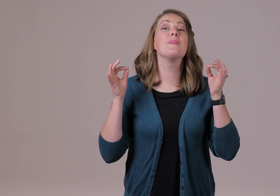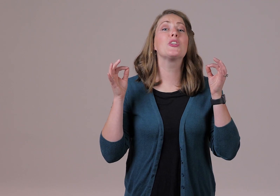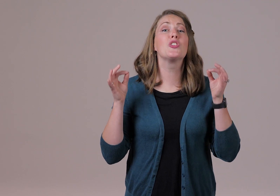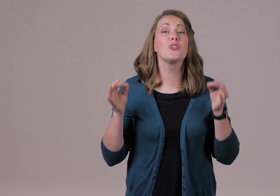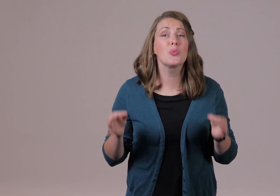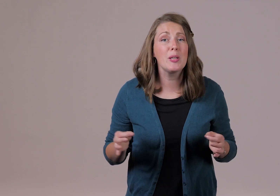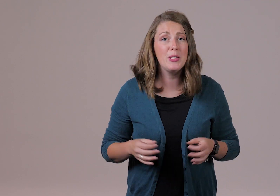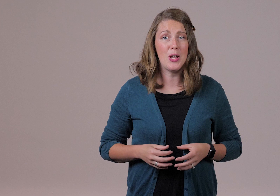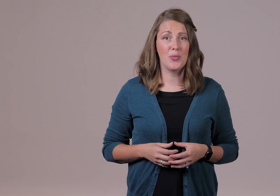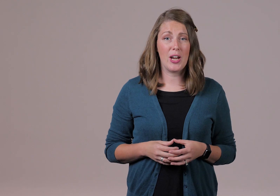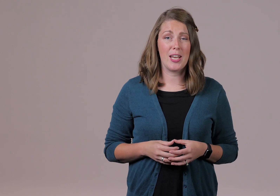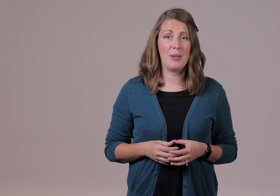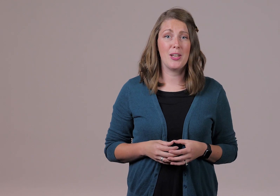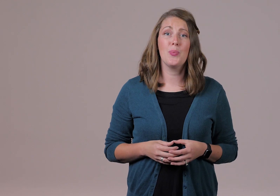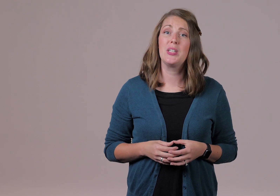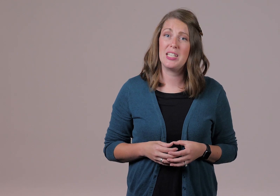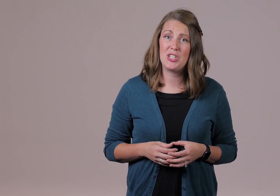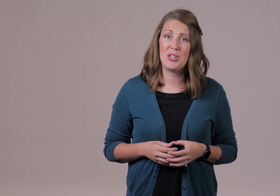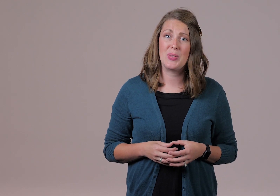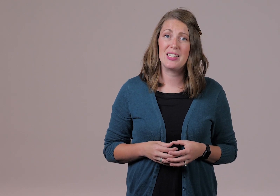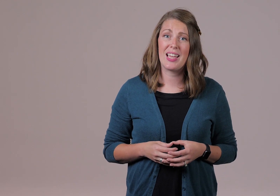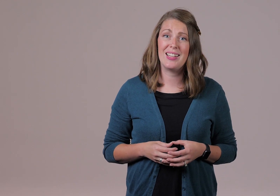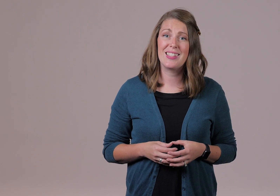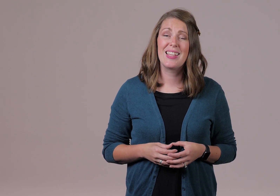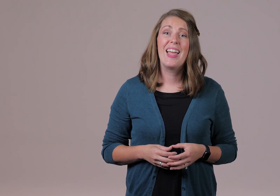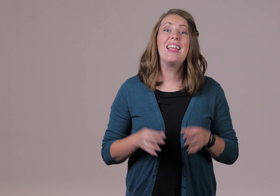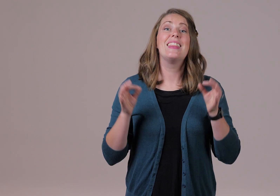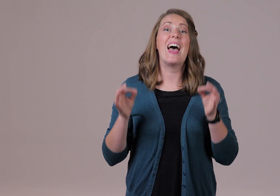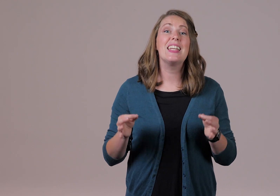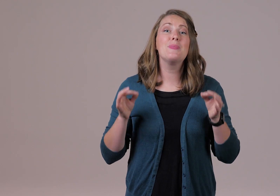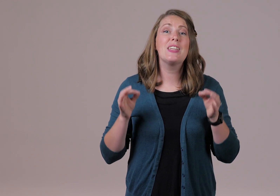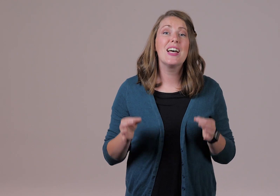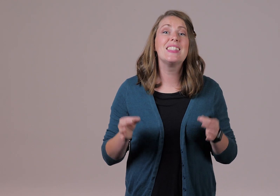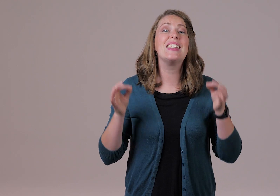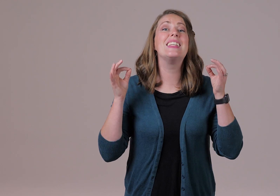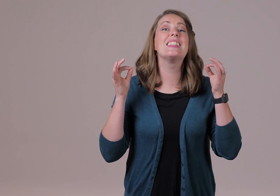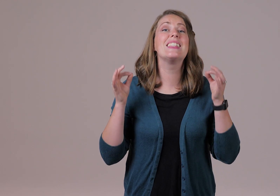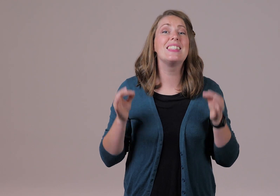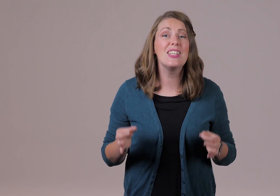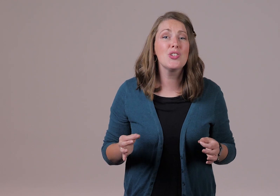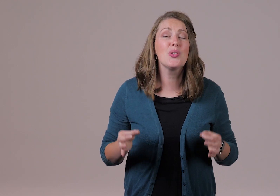am extremely over animated when teaching you these signs. That is because it is essential